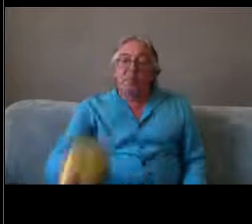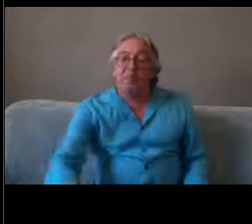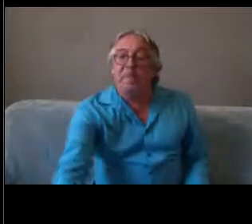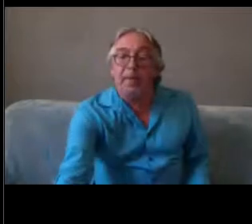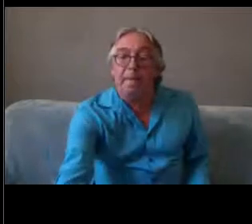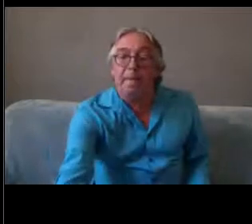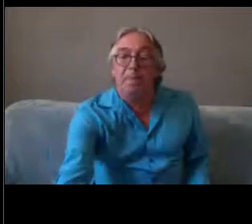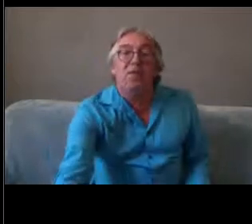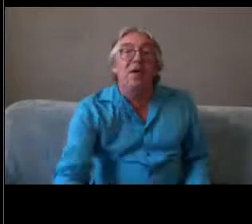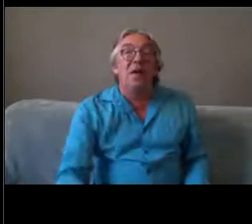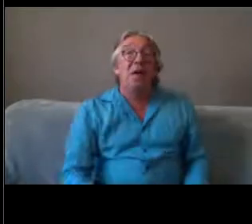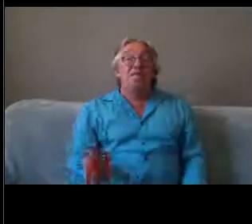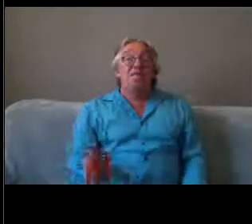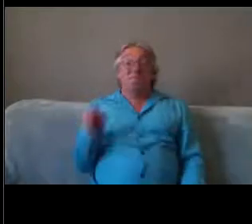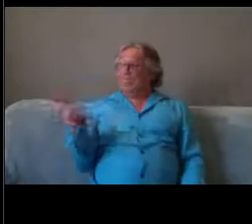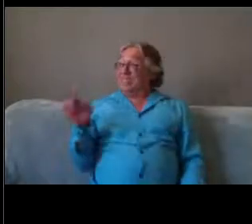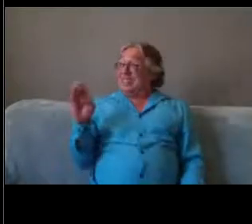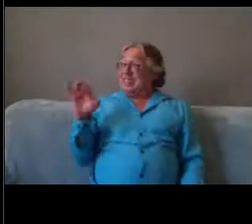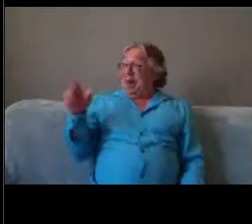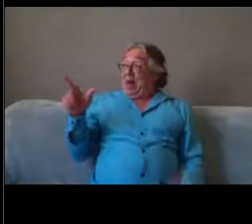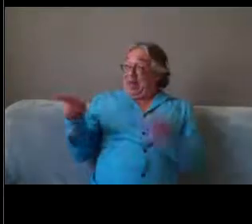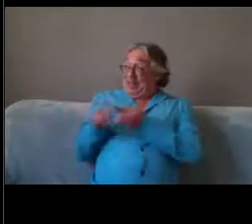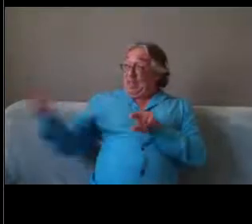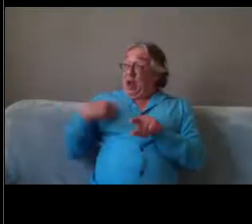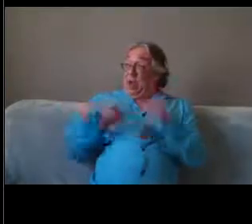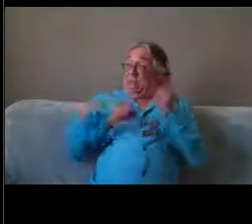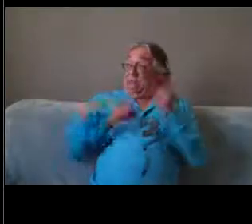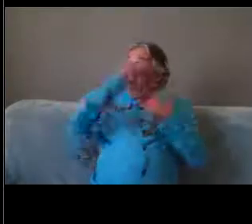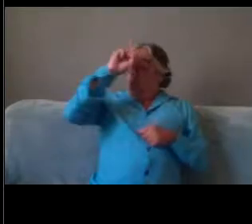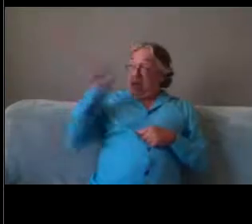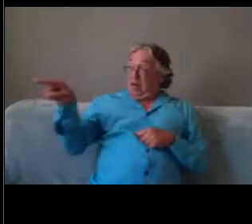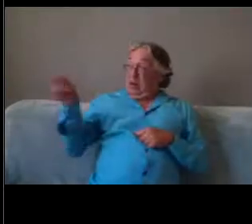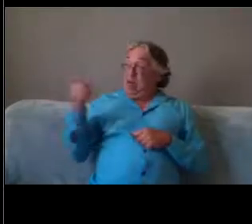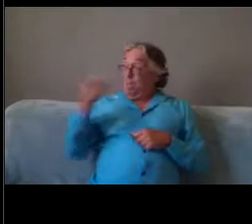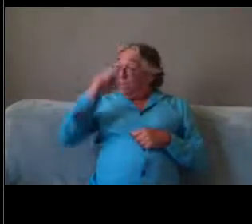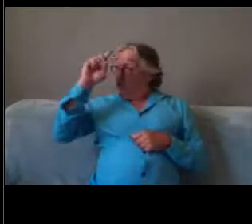In that case it's an action managed by the national agencies.